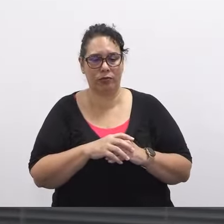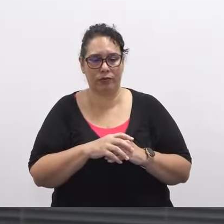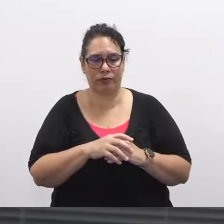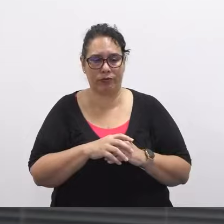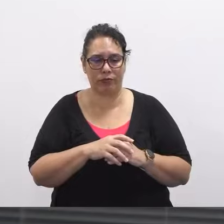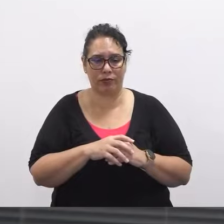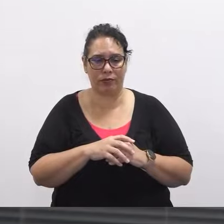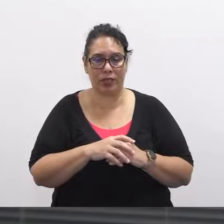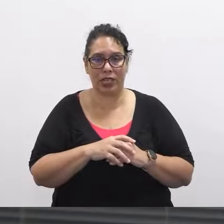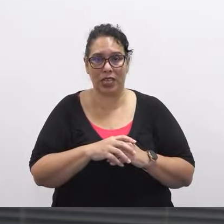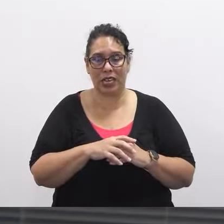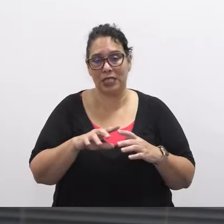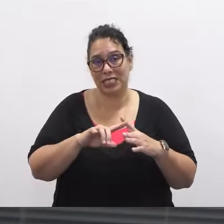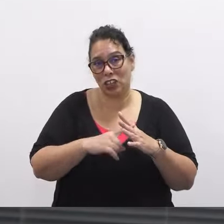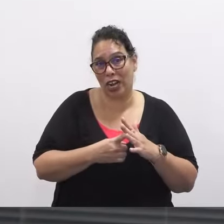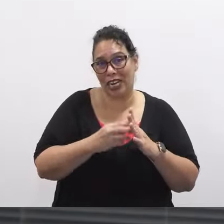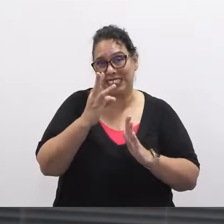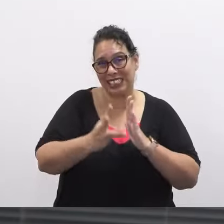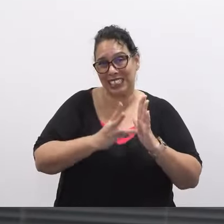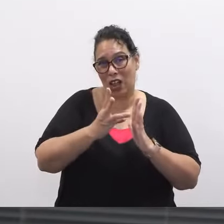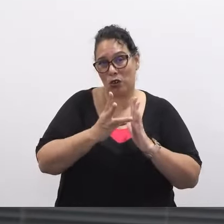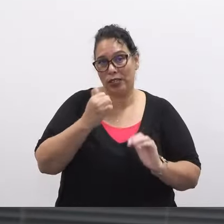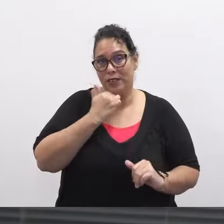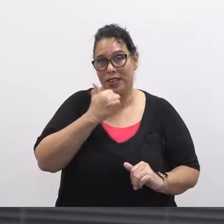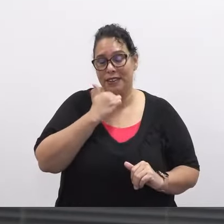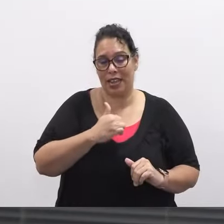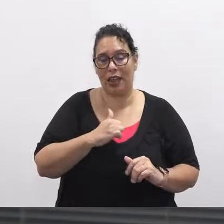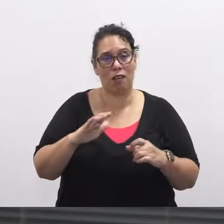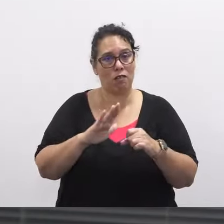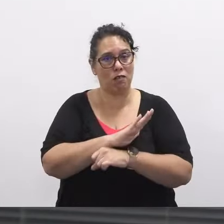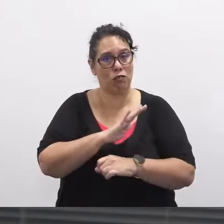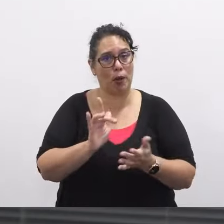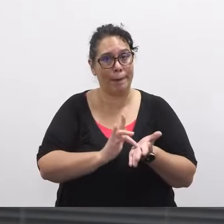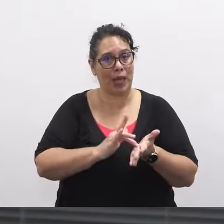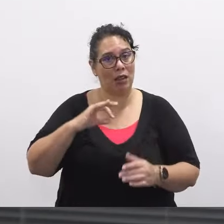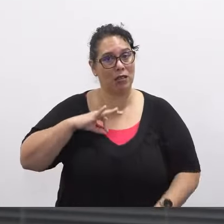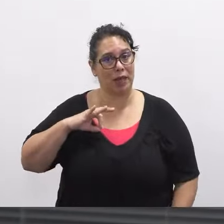I started at six hours day and I got full medical benefits,